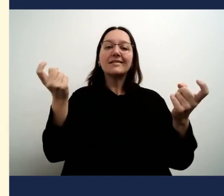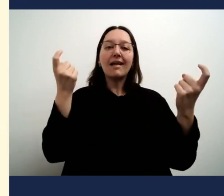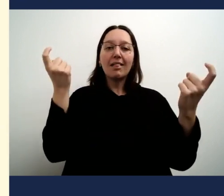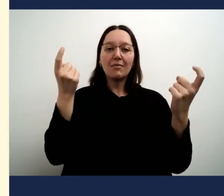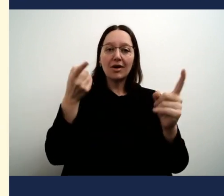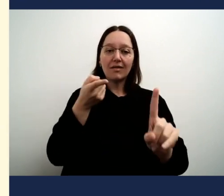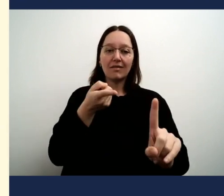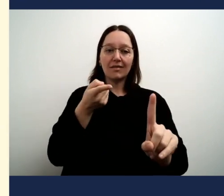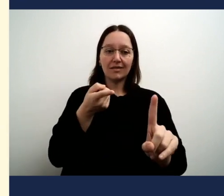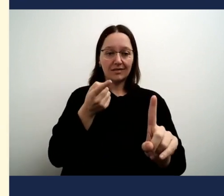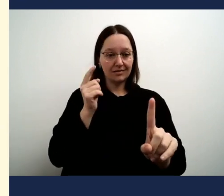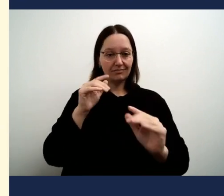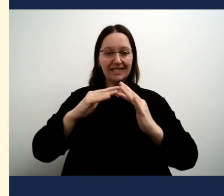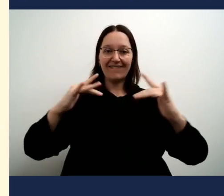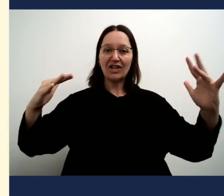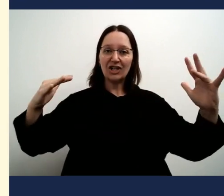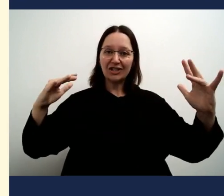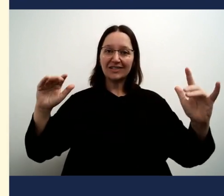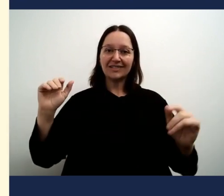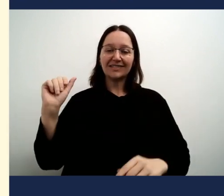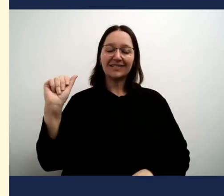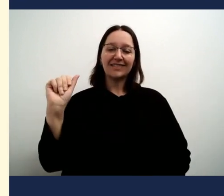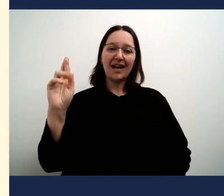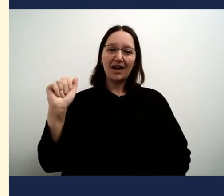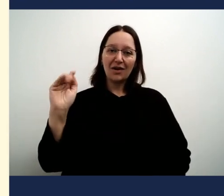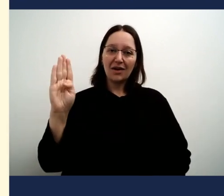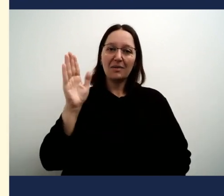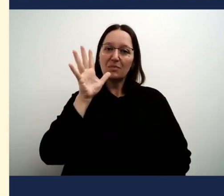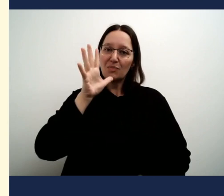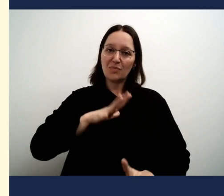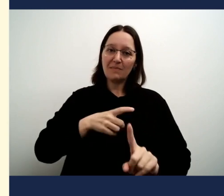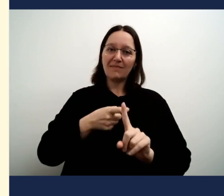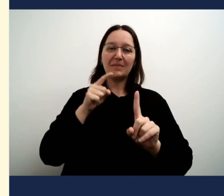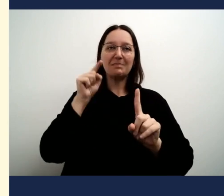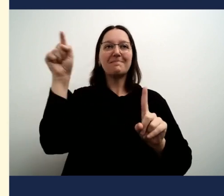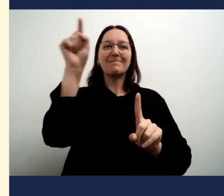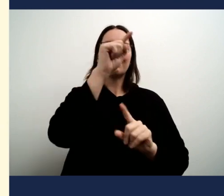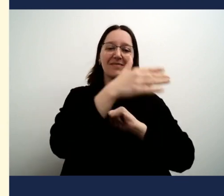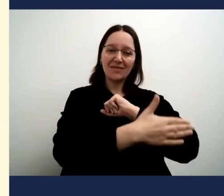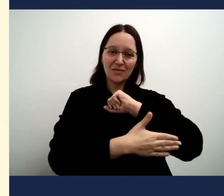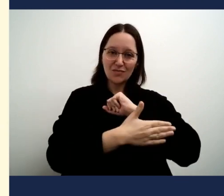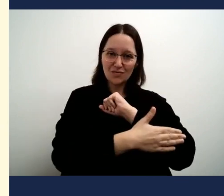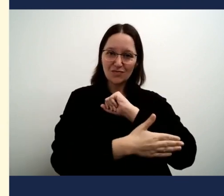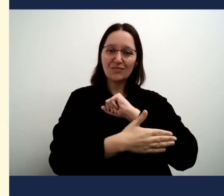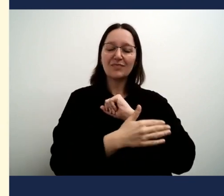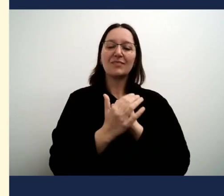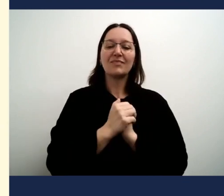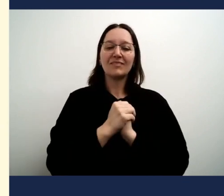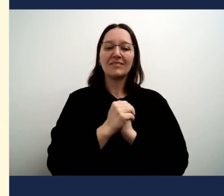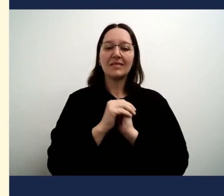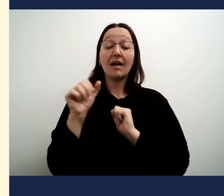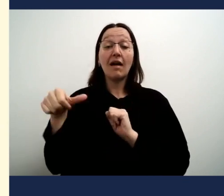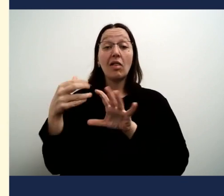Played can Laddia, helped him build a treehouse, and after October 7th, he just went crazy. And according to the police he